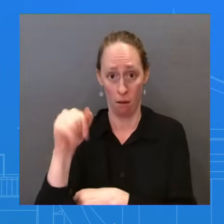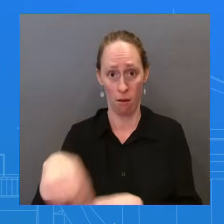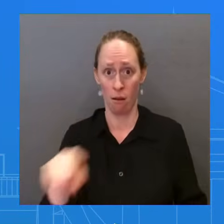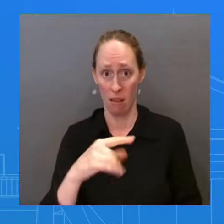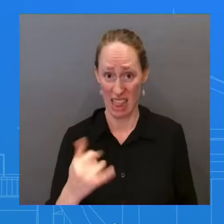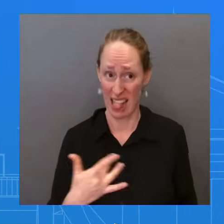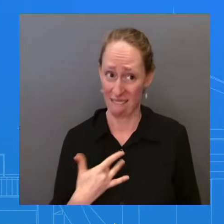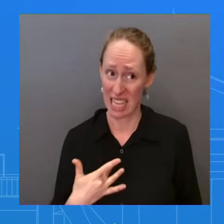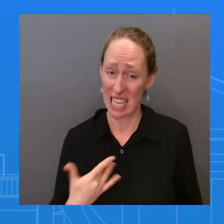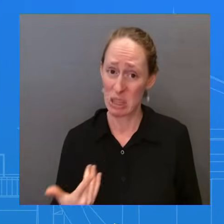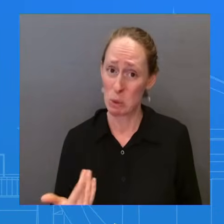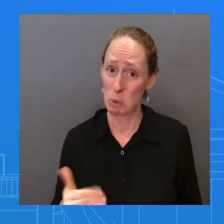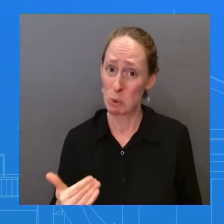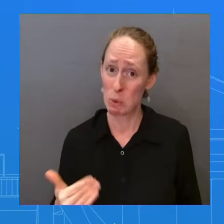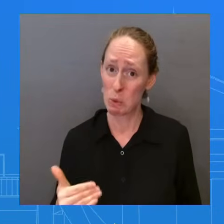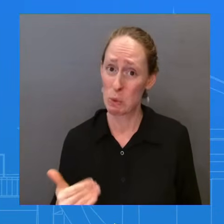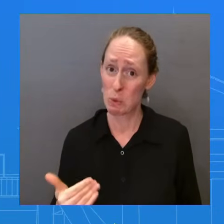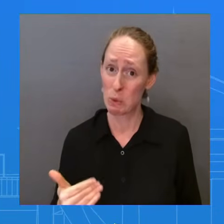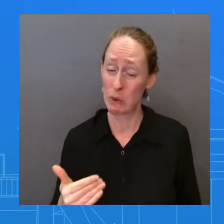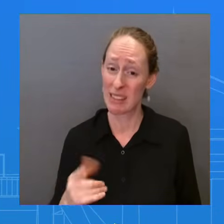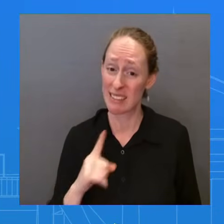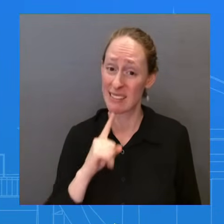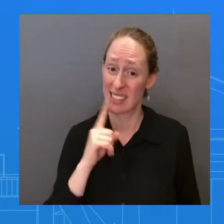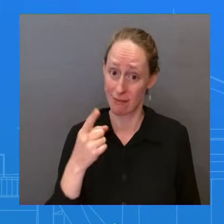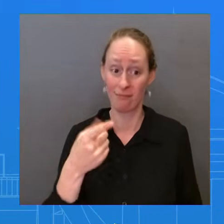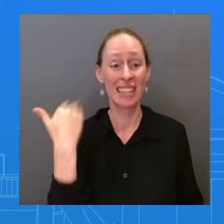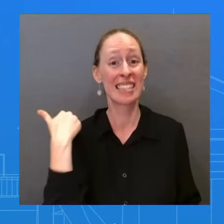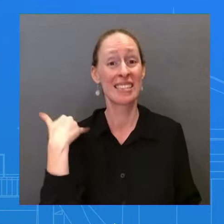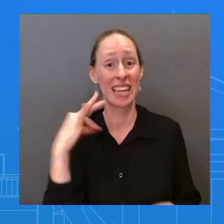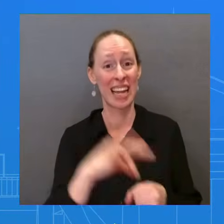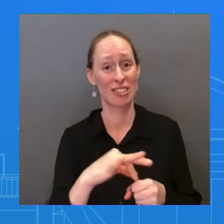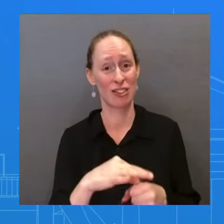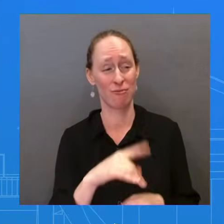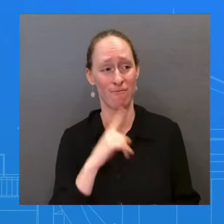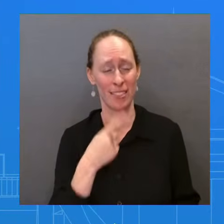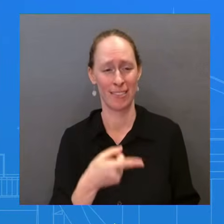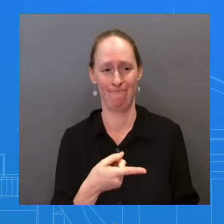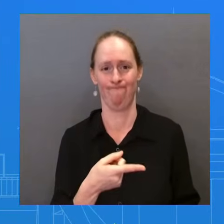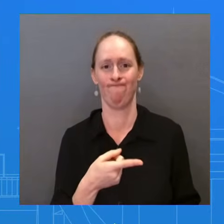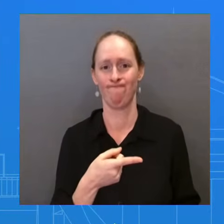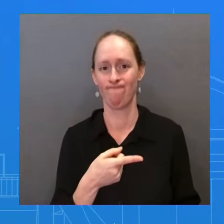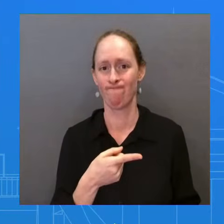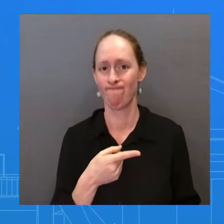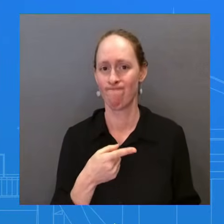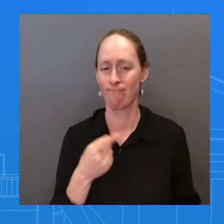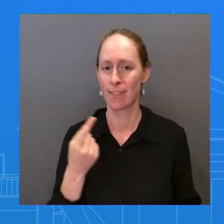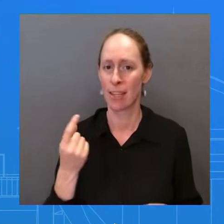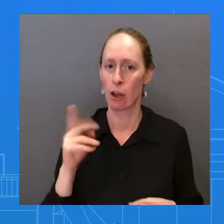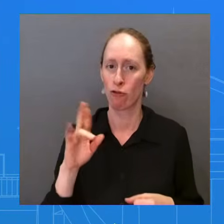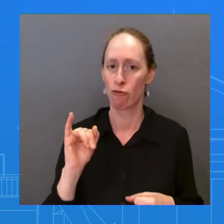Mr. Kirby: I didn't see the Prime Minister's comments about our reaction. So I'll just reiterate our reaction, which obviously we believe in --